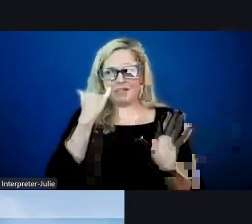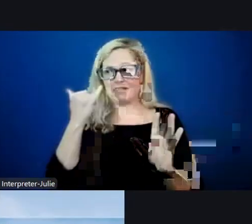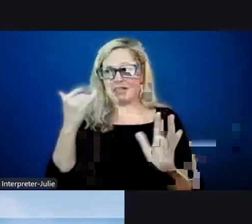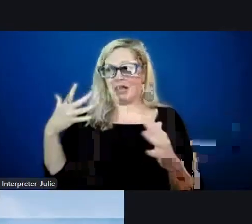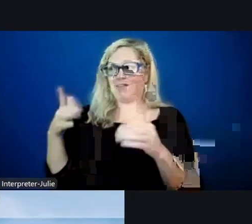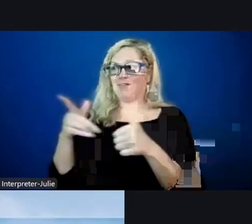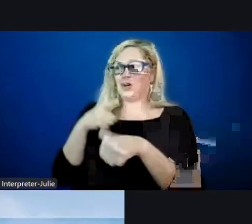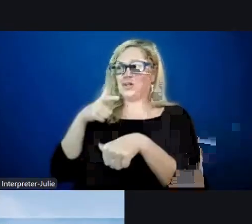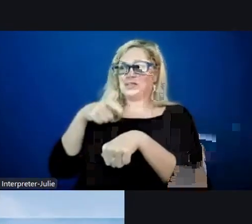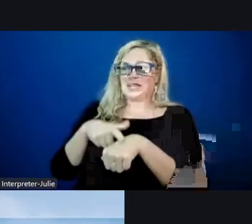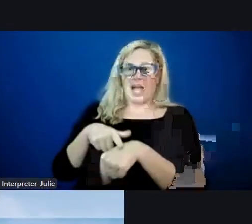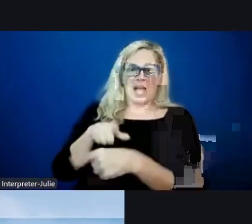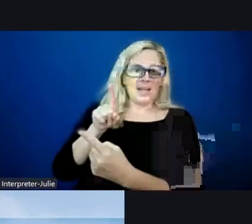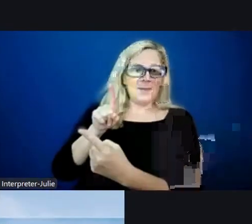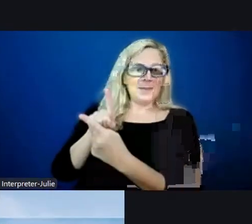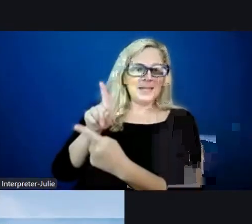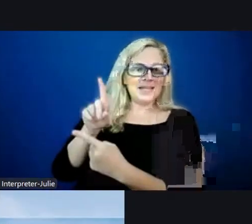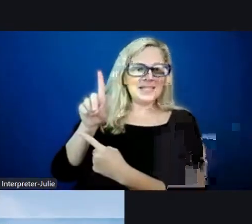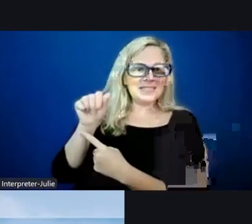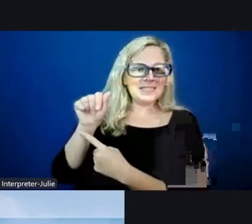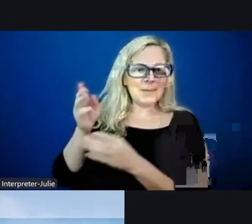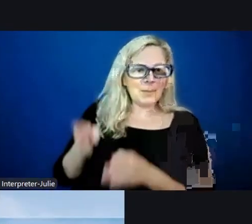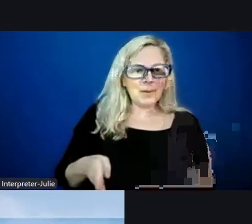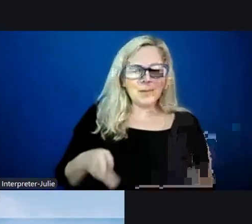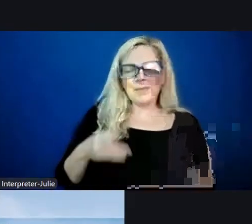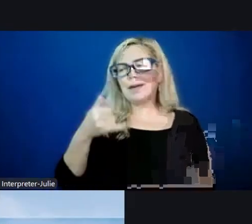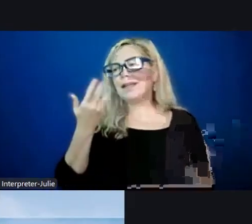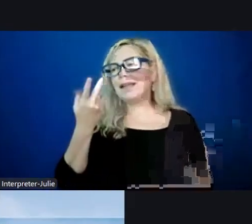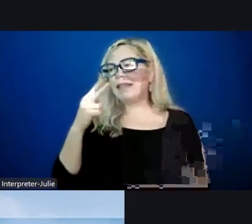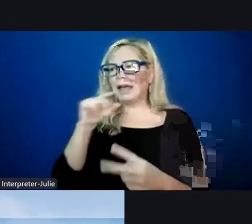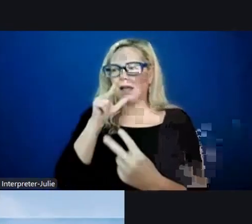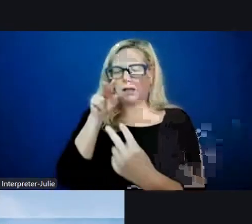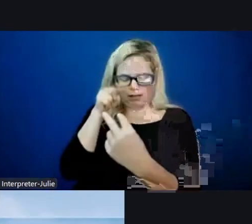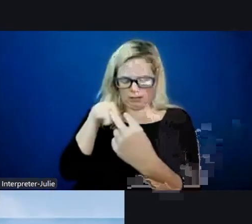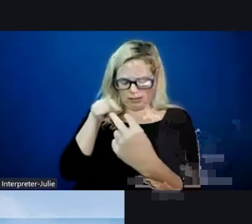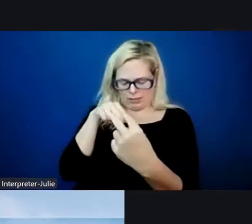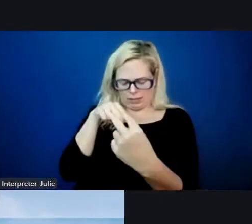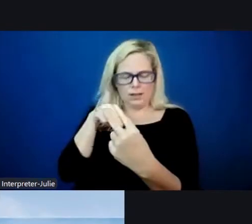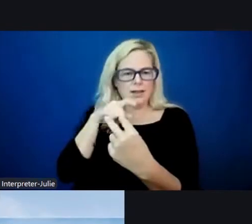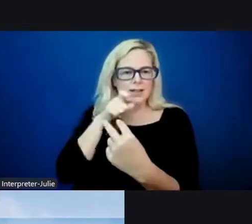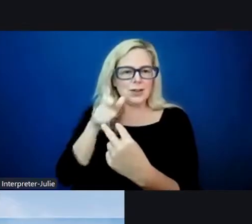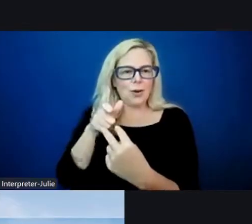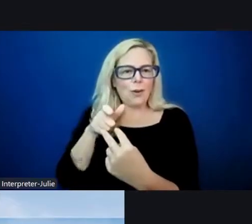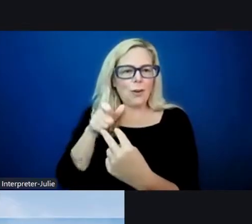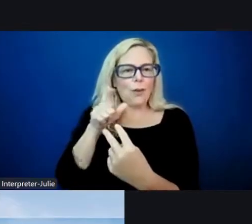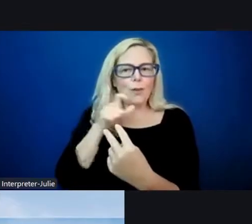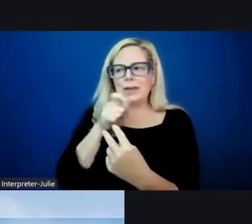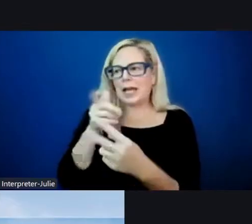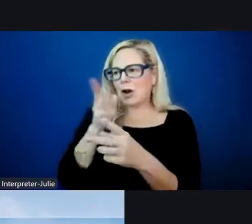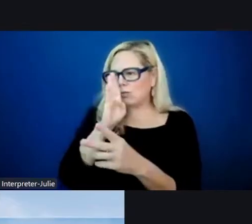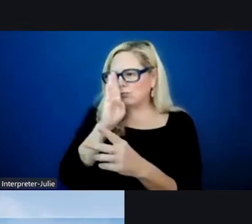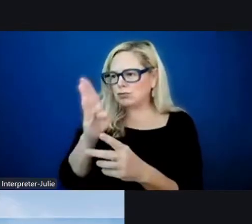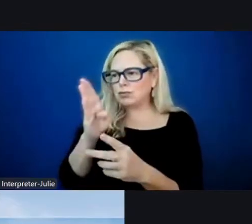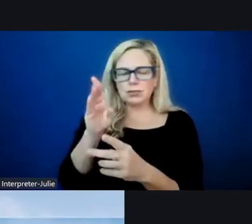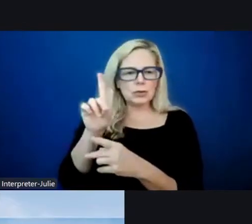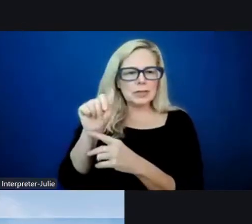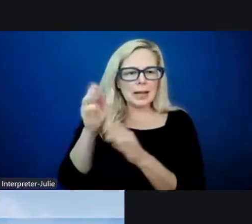we notice things like they're not believed, they don't even make eye contact with them, they don't talk to the disabled person, they talk to anyone else in the room.